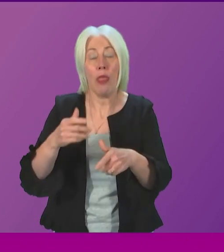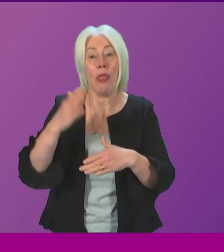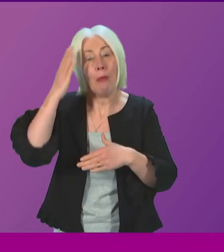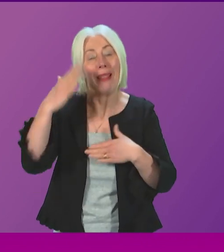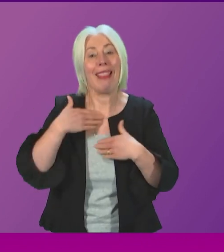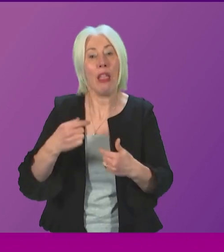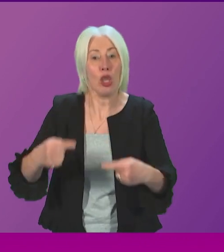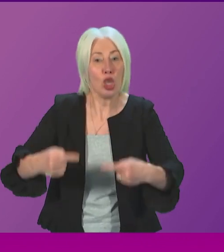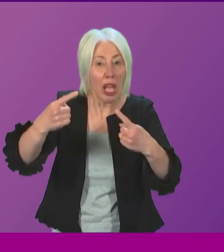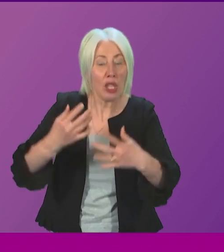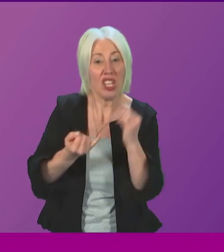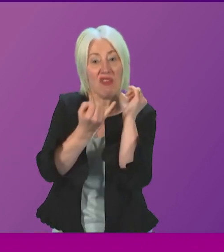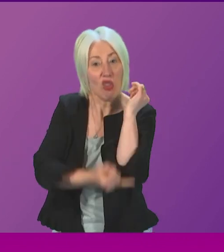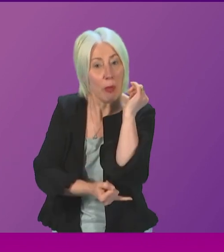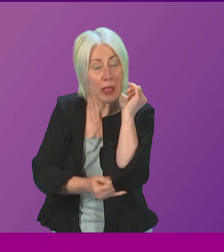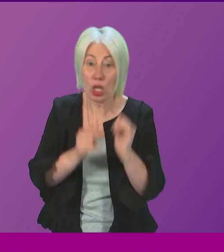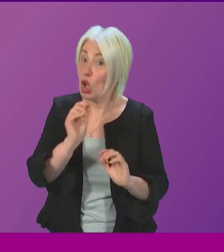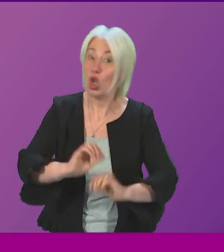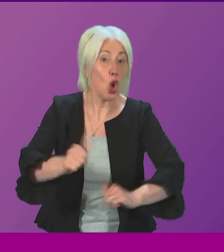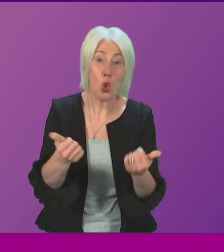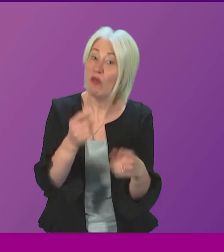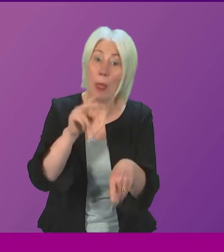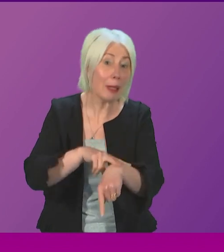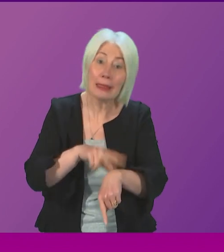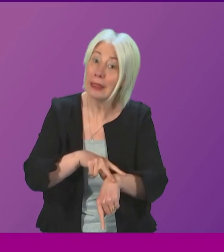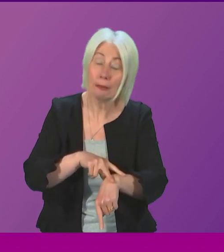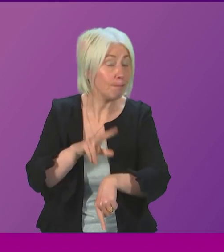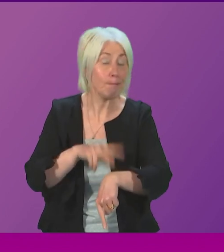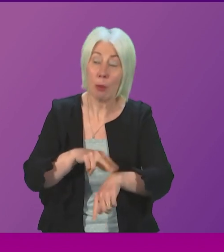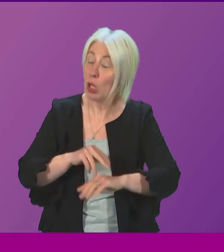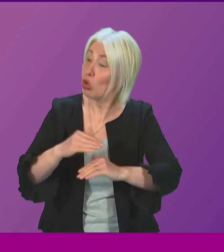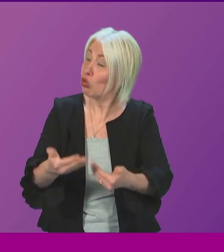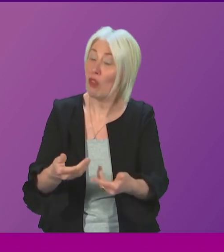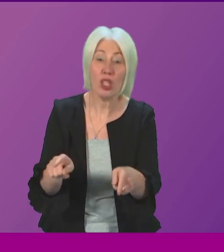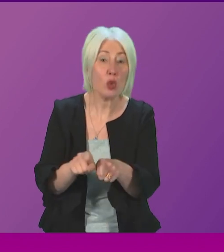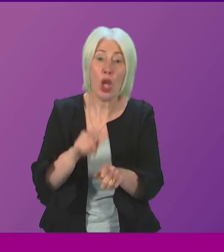That is not great for the police service or the police and it is not the best for the